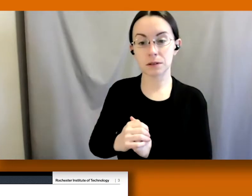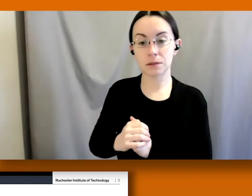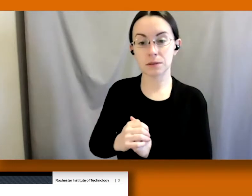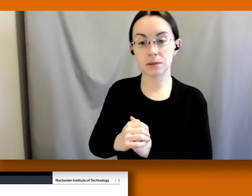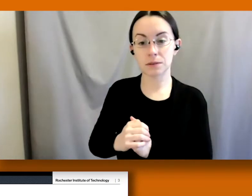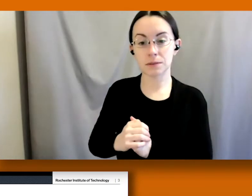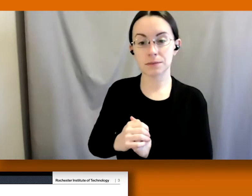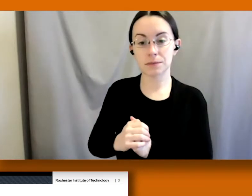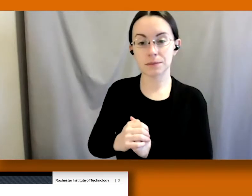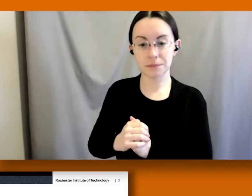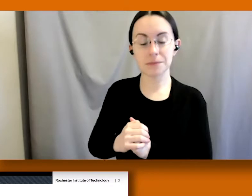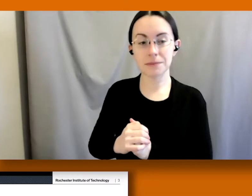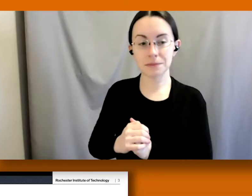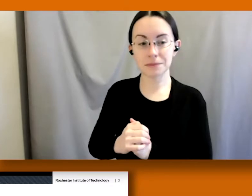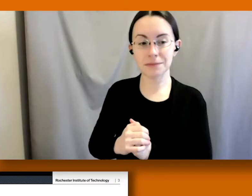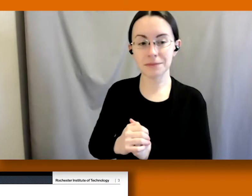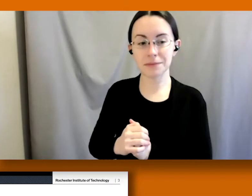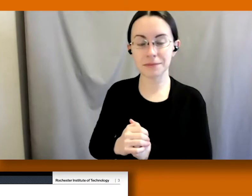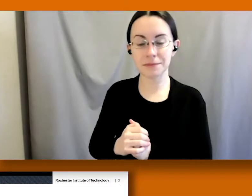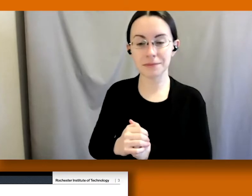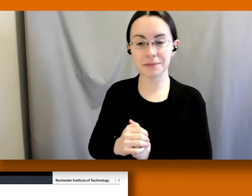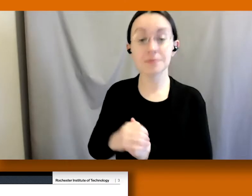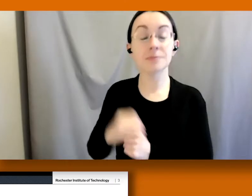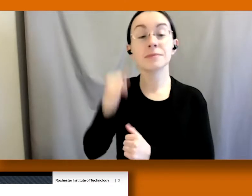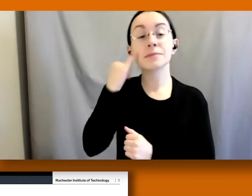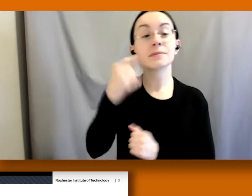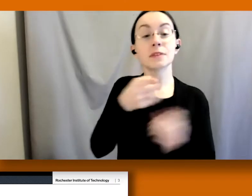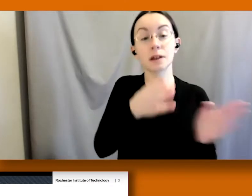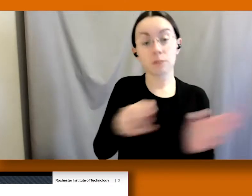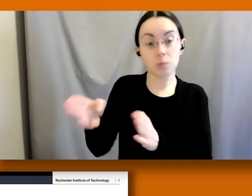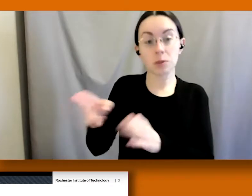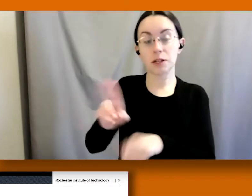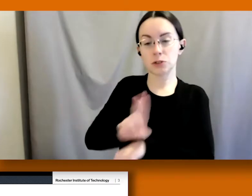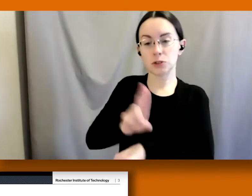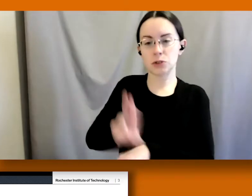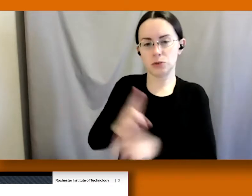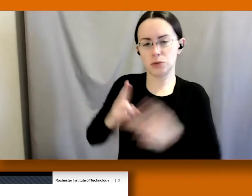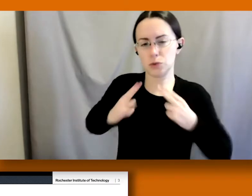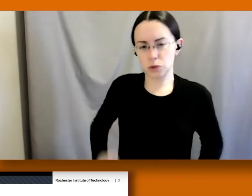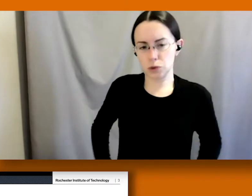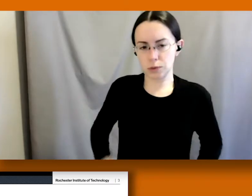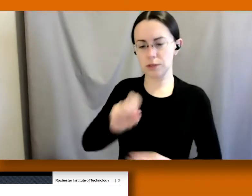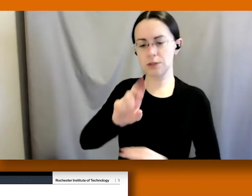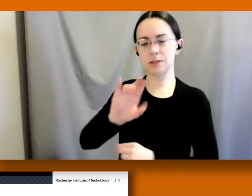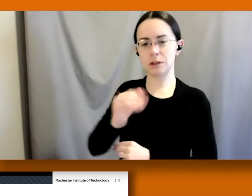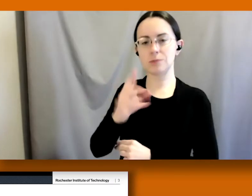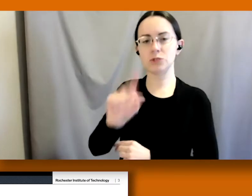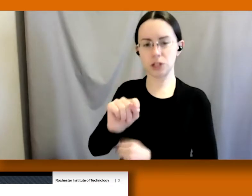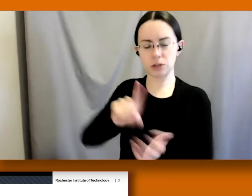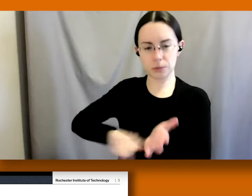If you plan to have human-subject research or, um, possibly a potential conflict of interest